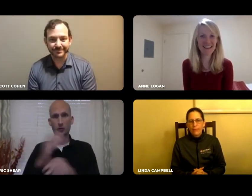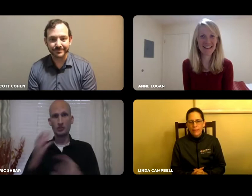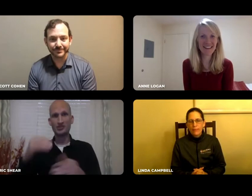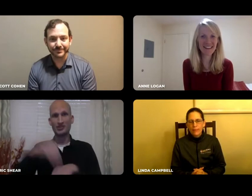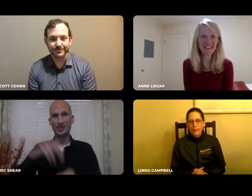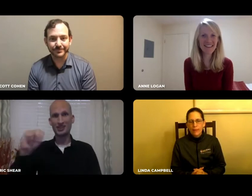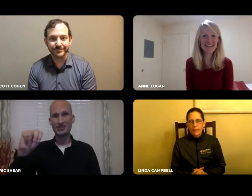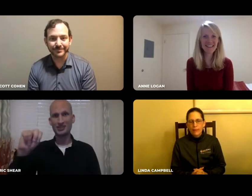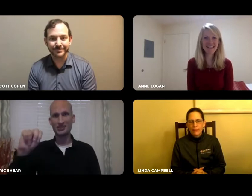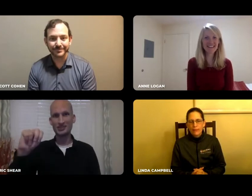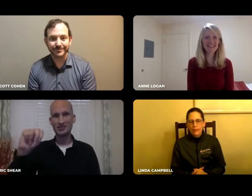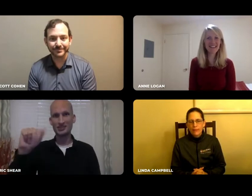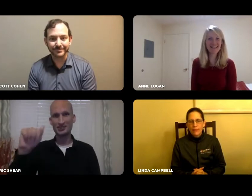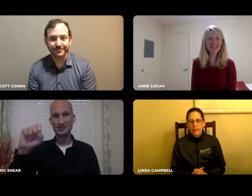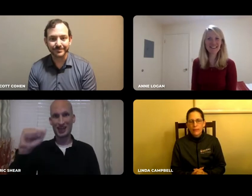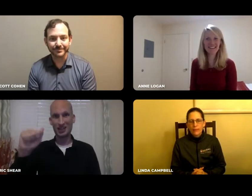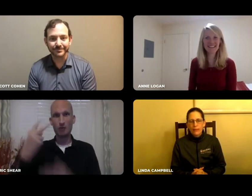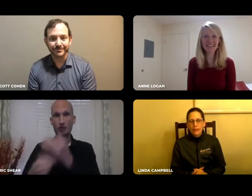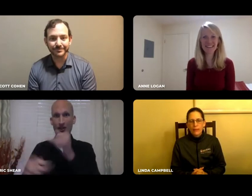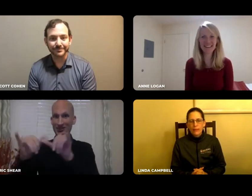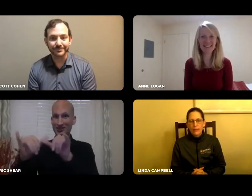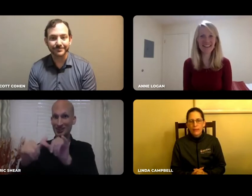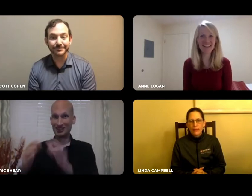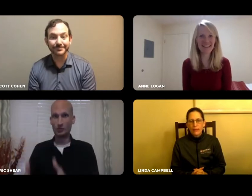Employees that work at NASA as Engineers.